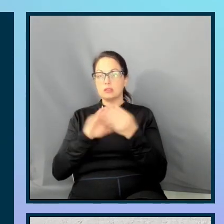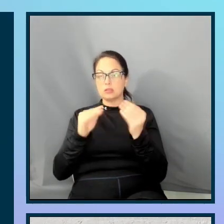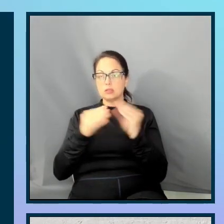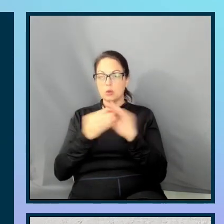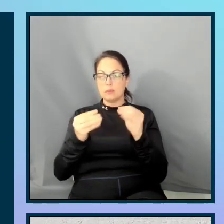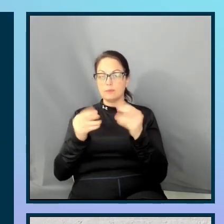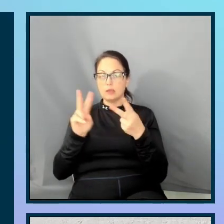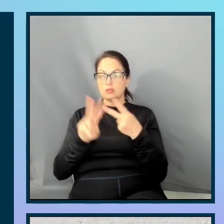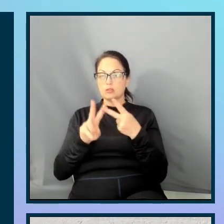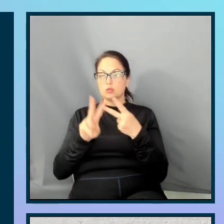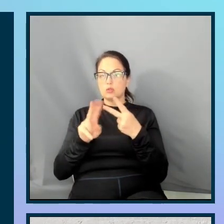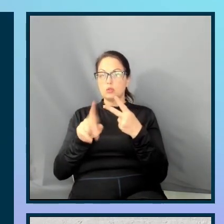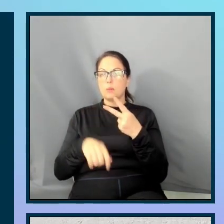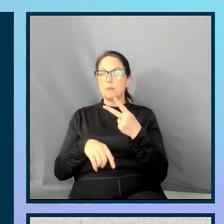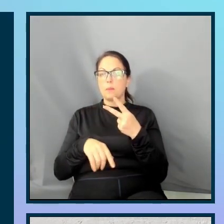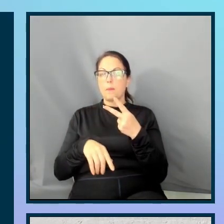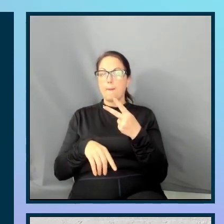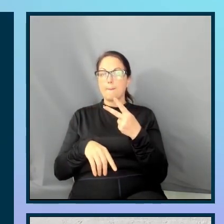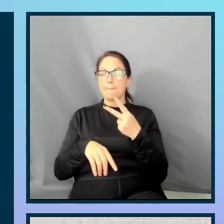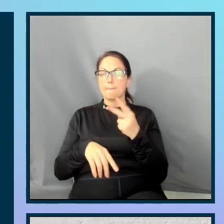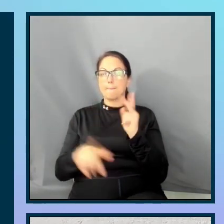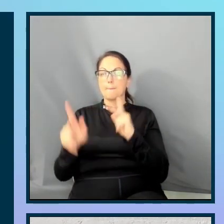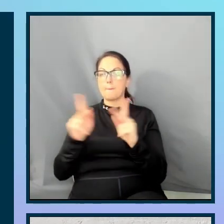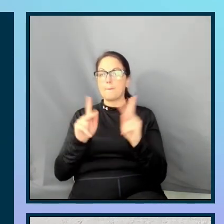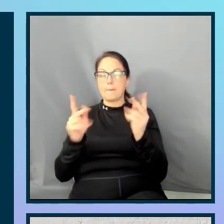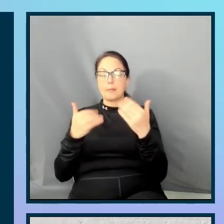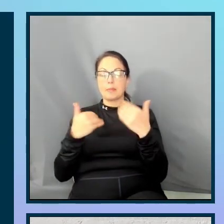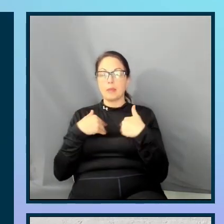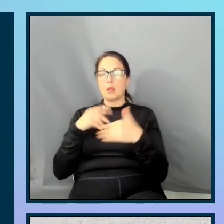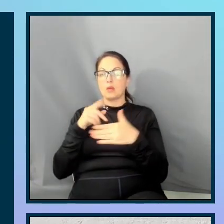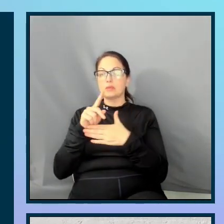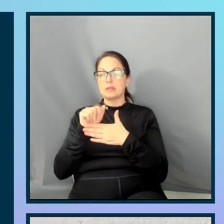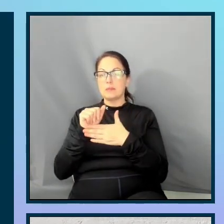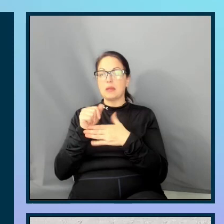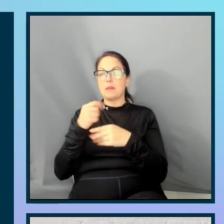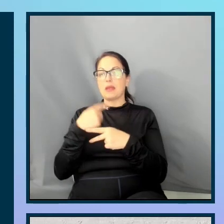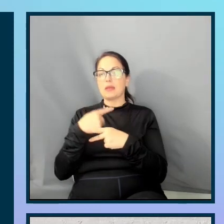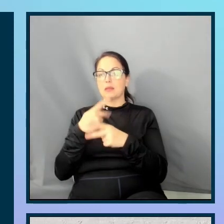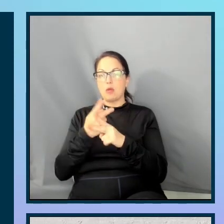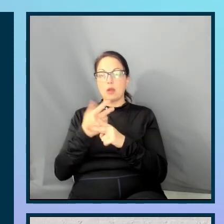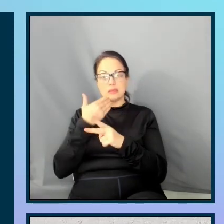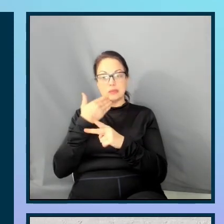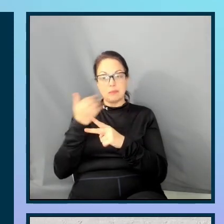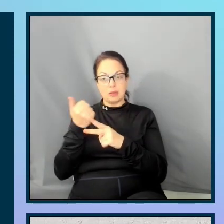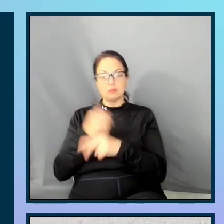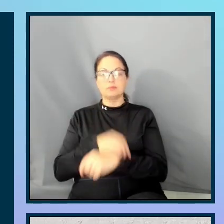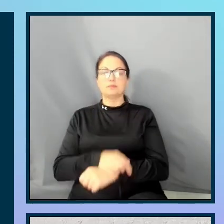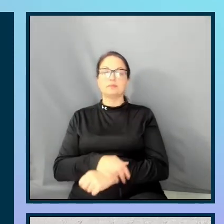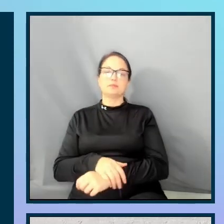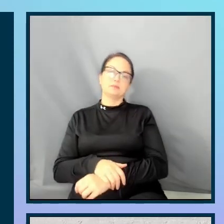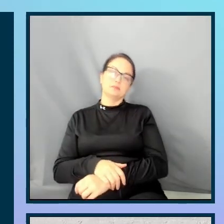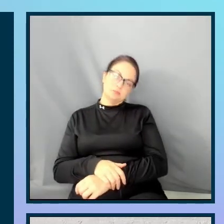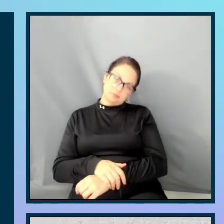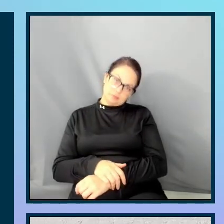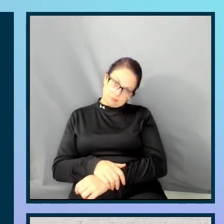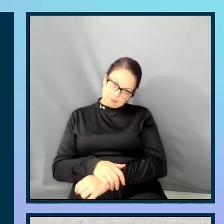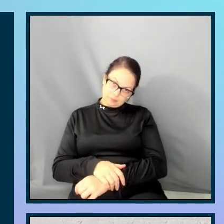Two. "People with disabilities make our products better." As Jenny Lay-Flurrie stated